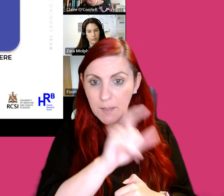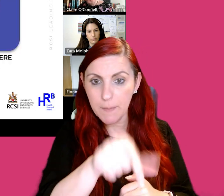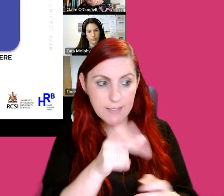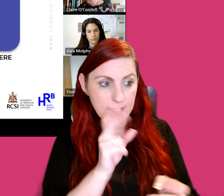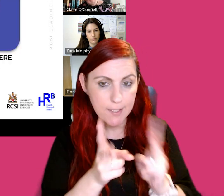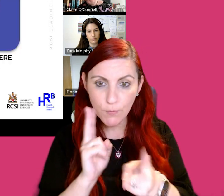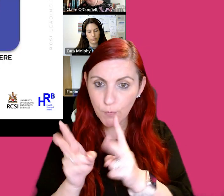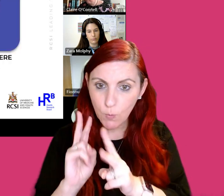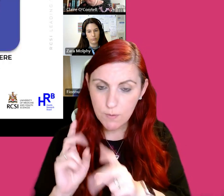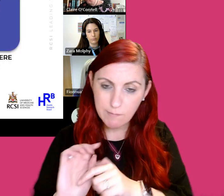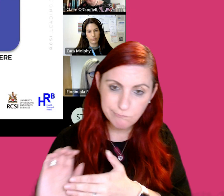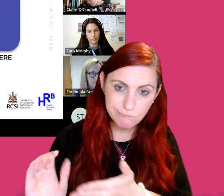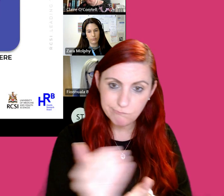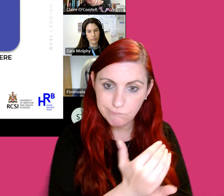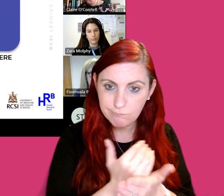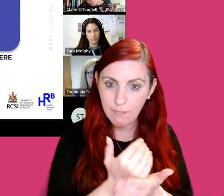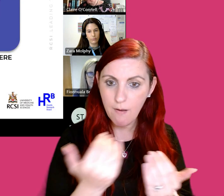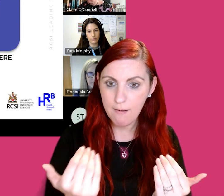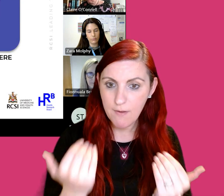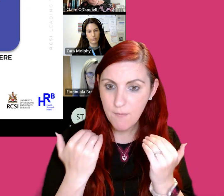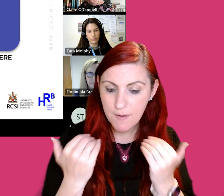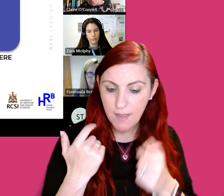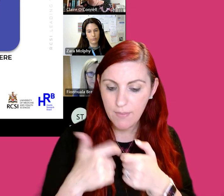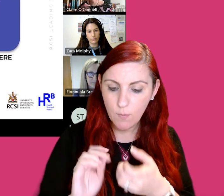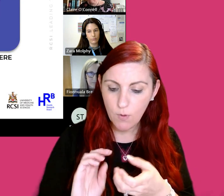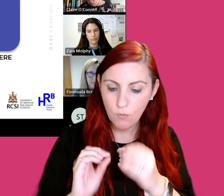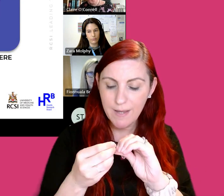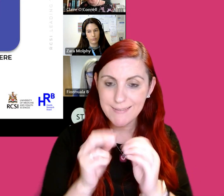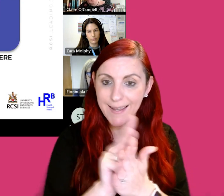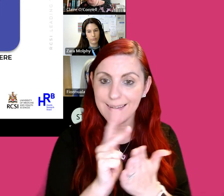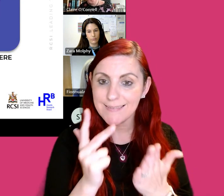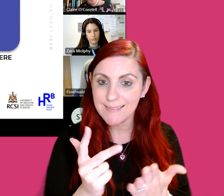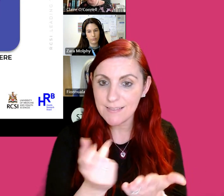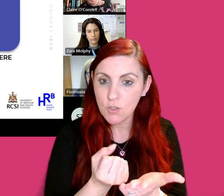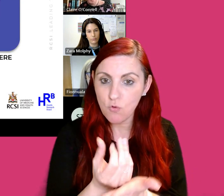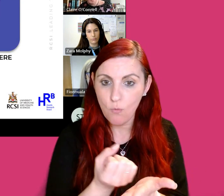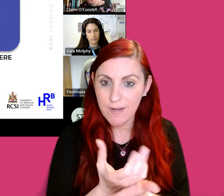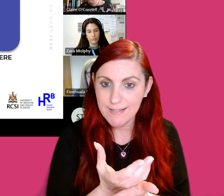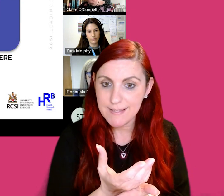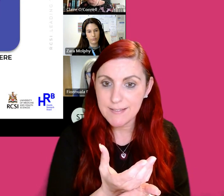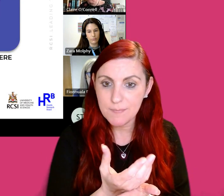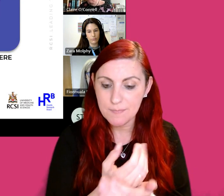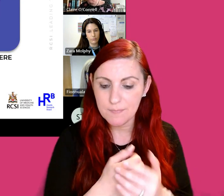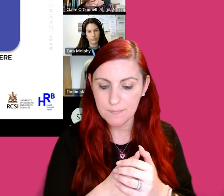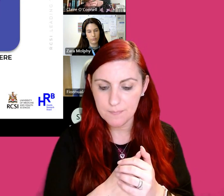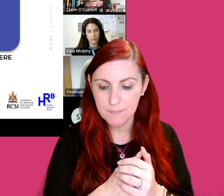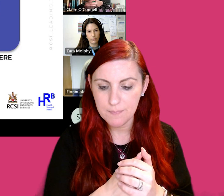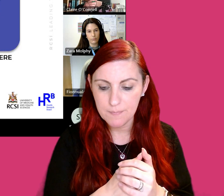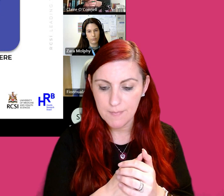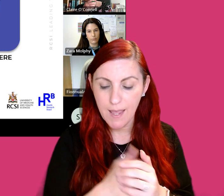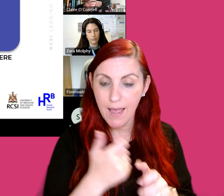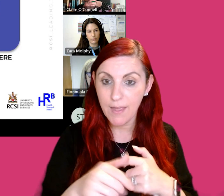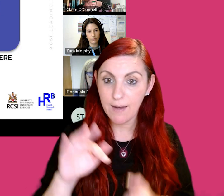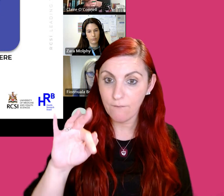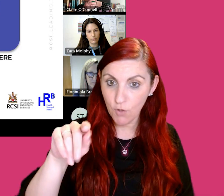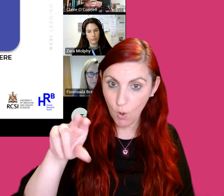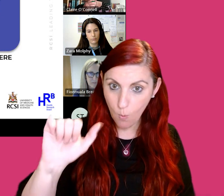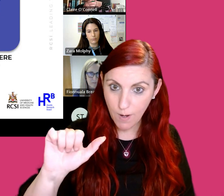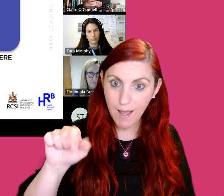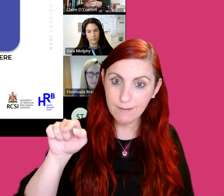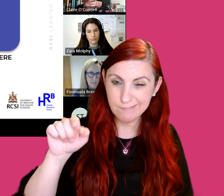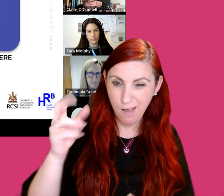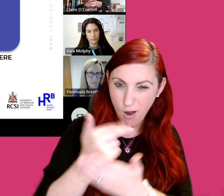these 15 interviews uh we created 18 stories that the artist Fiona Kerry Illustrated um and then